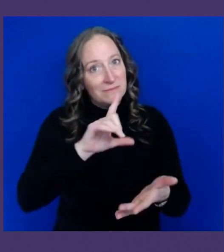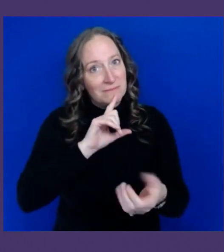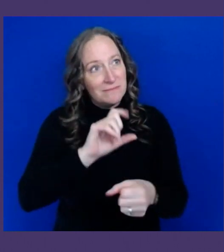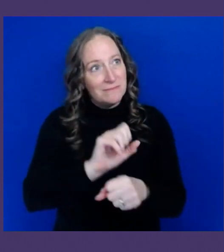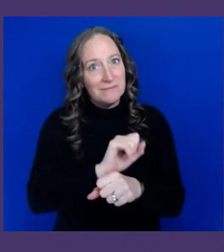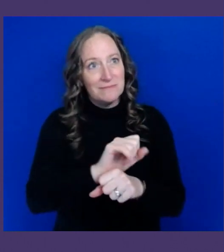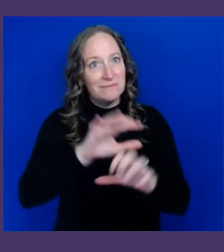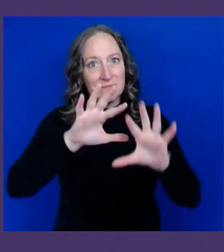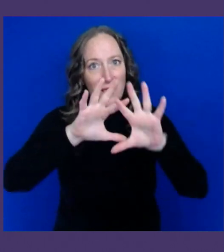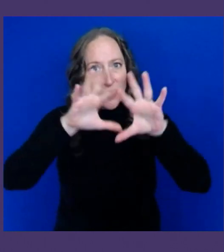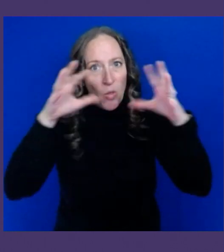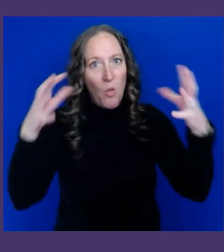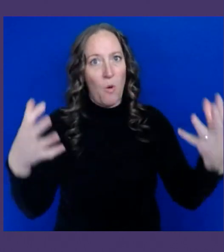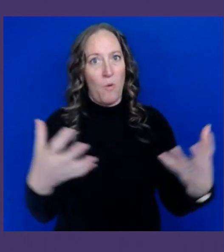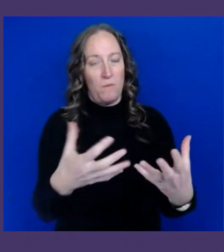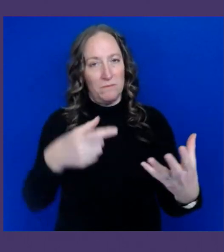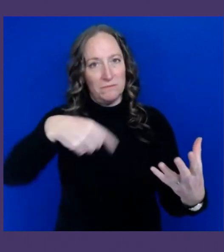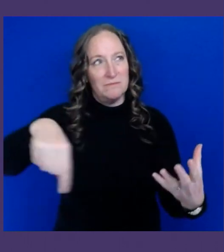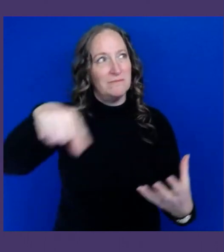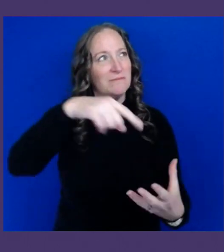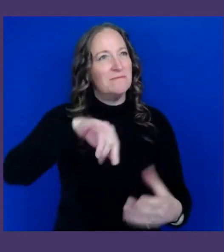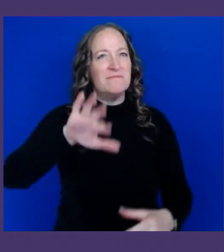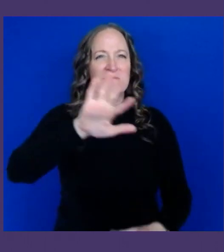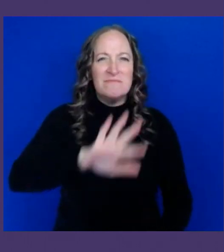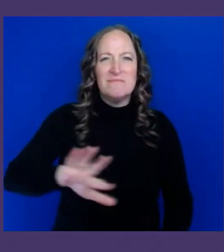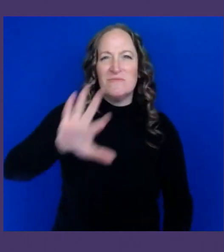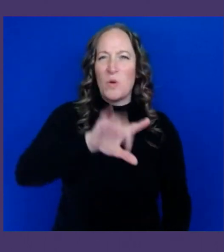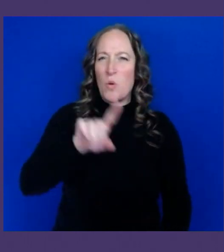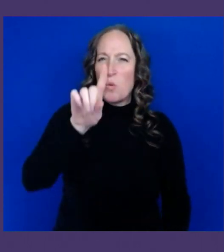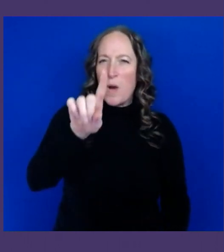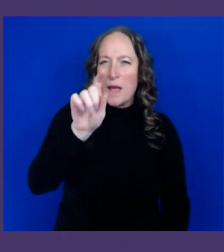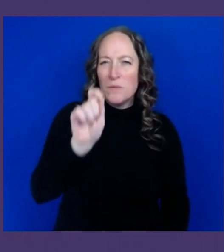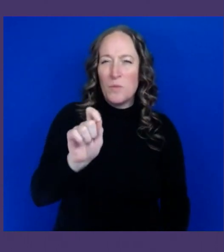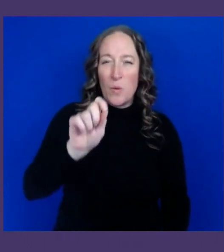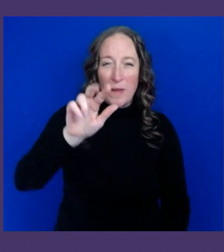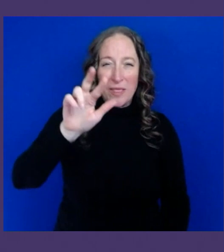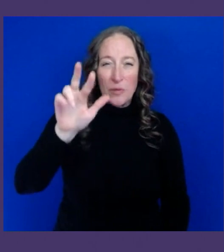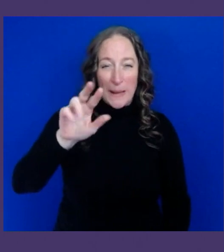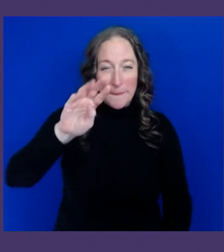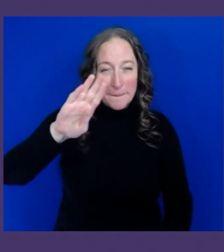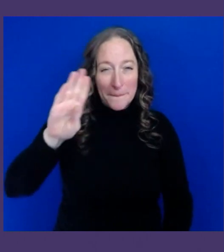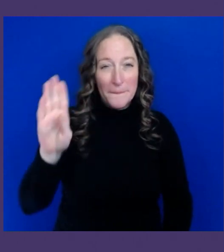about 1.3 billion human beings are disabled.